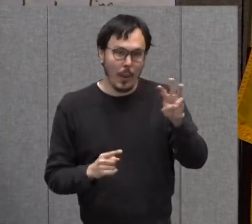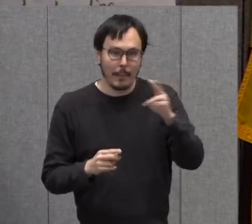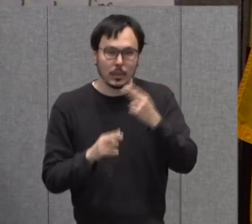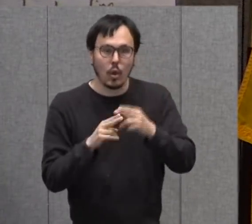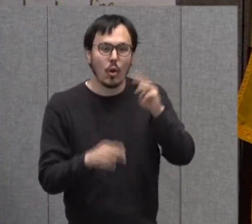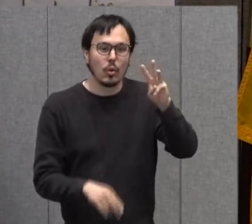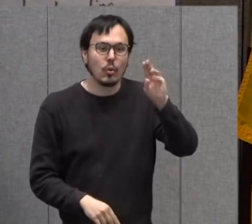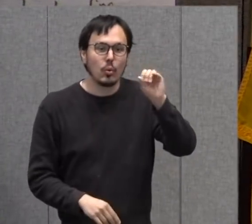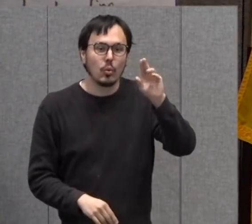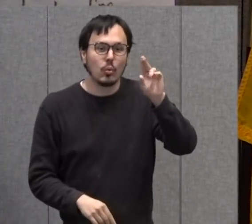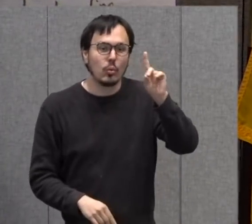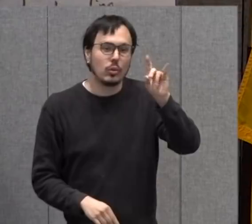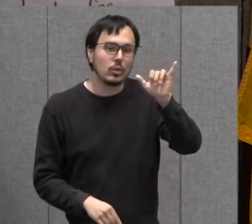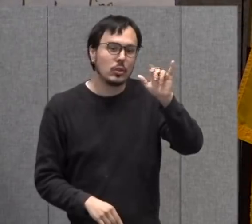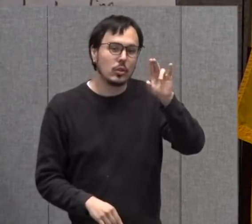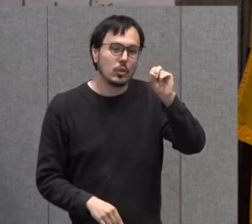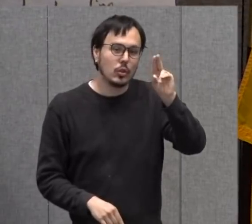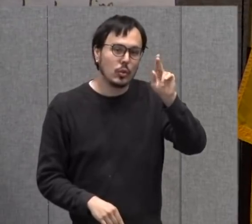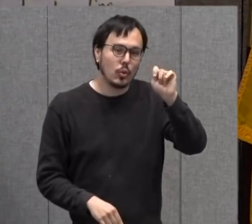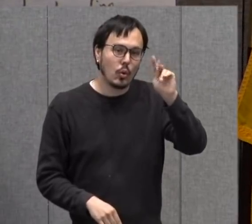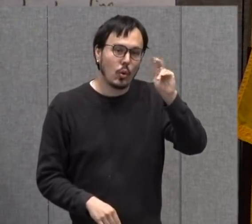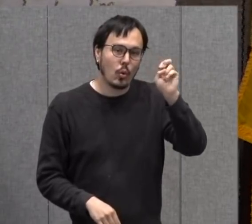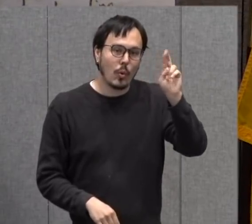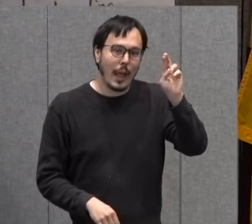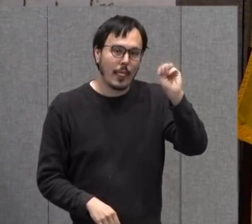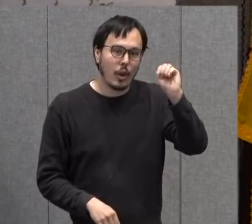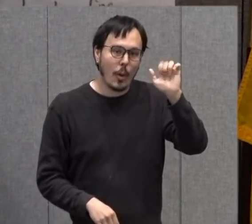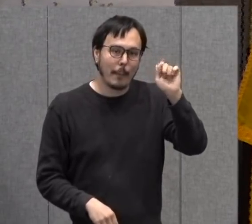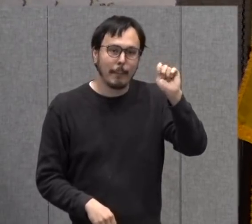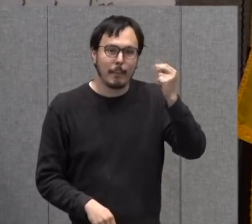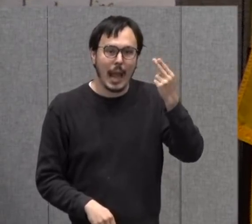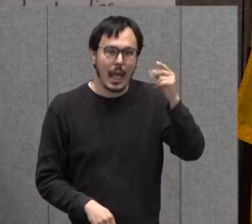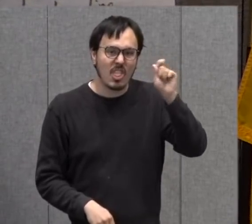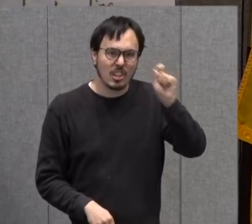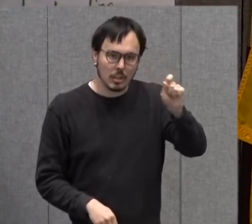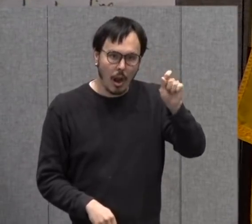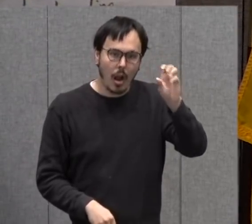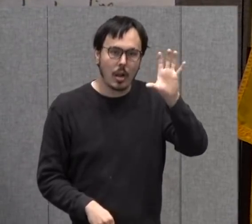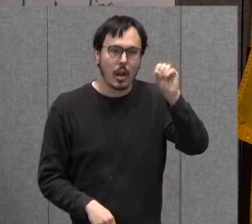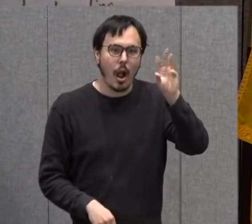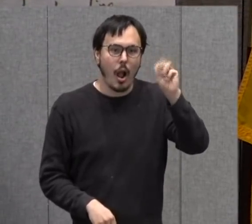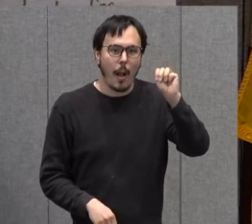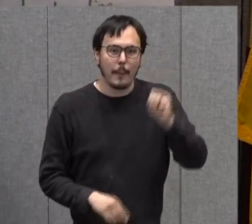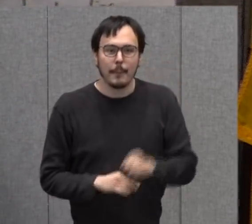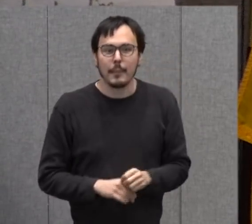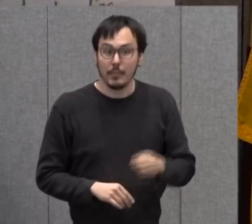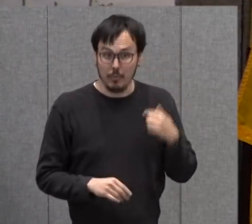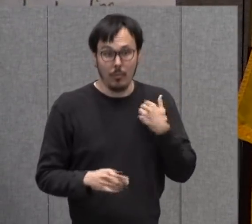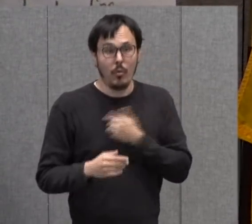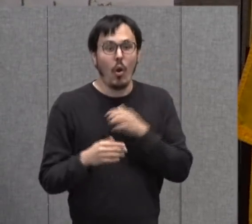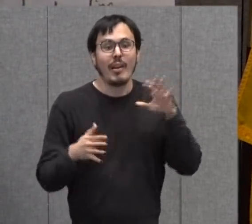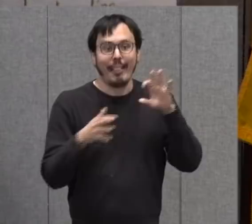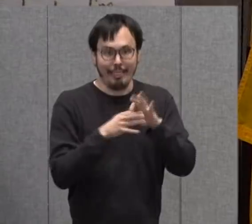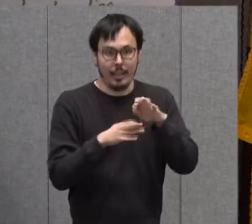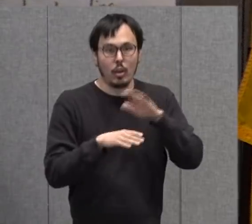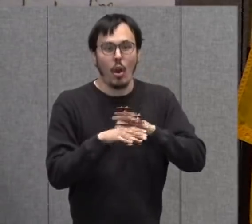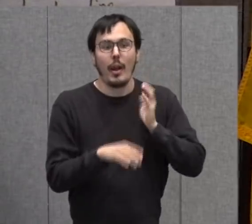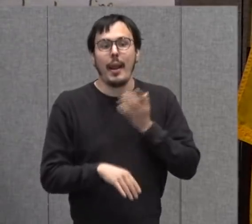wouldyourathermath.com and we've linked that for you on the website so you could go.